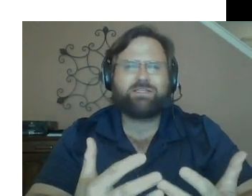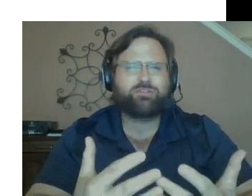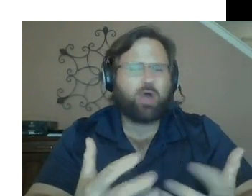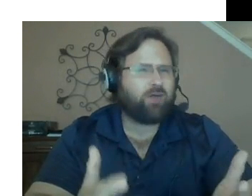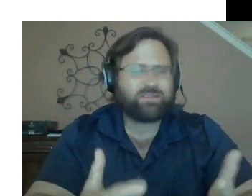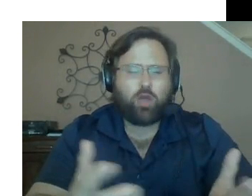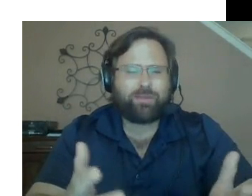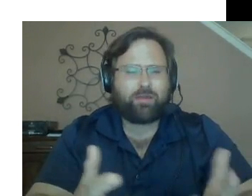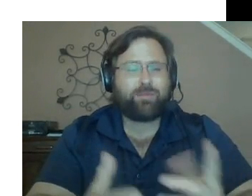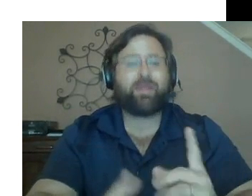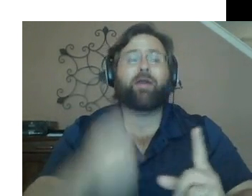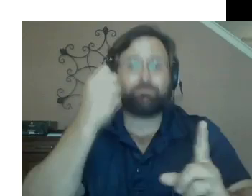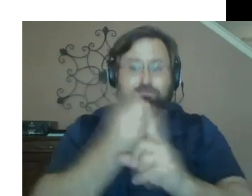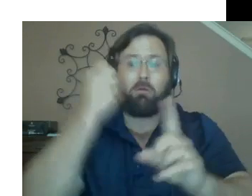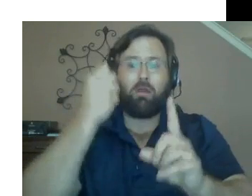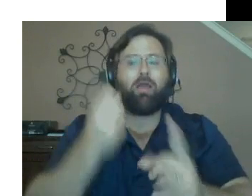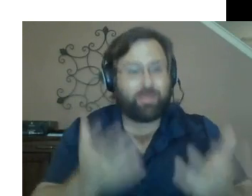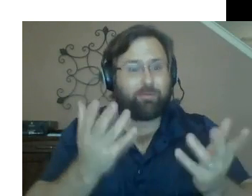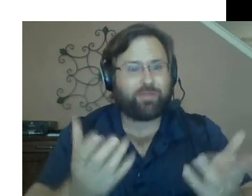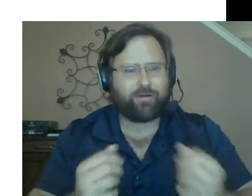teacher's office hoping they would be there and they were there